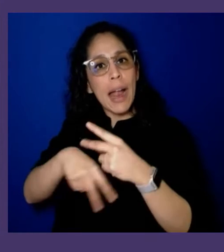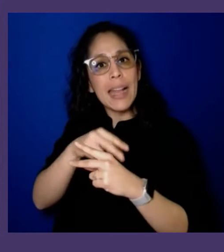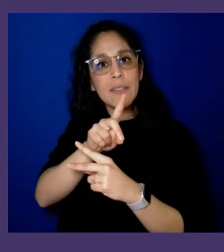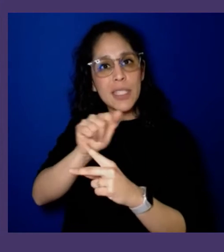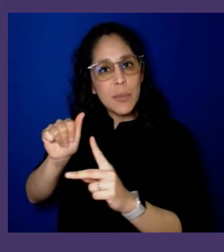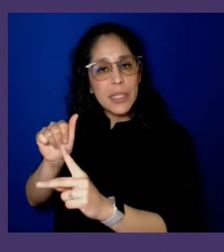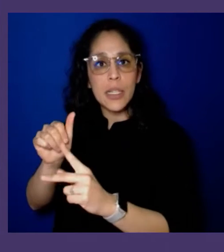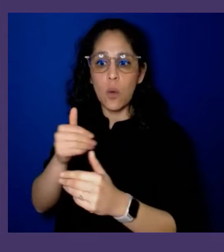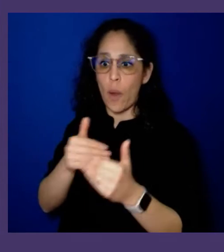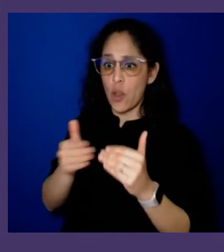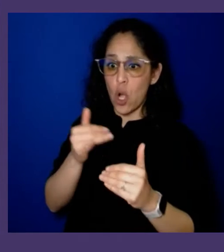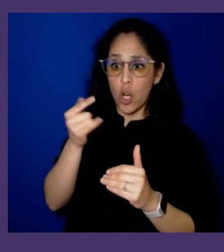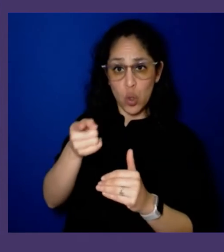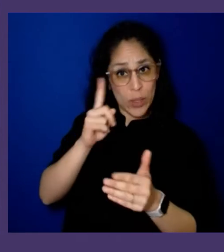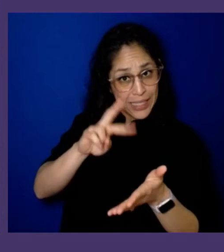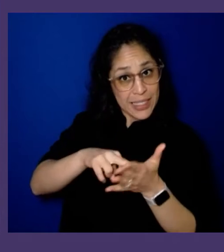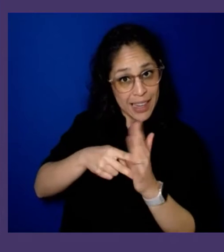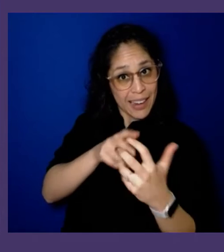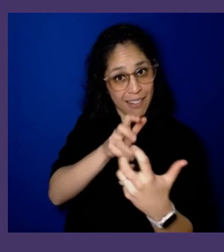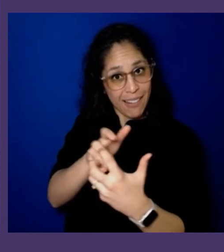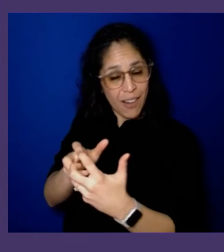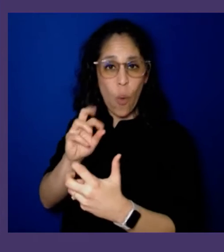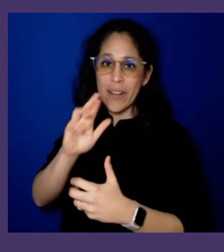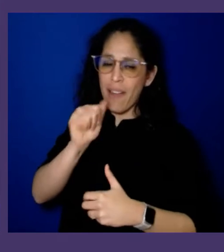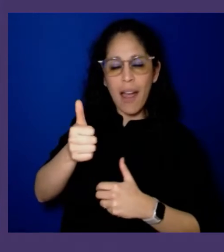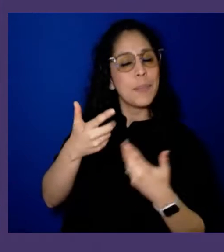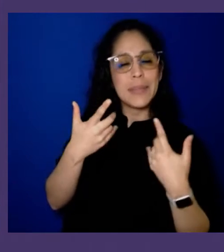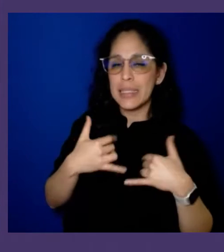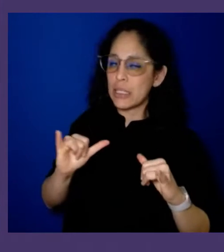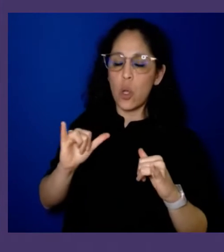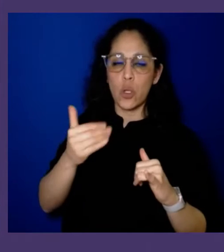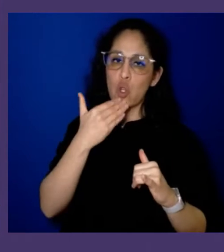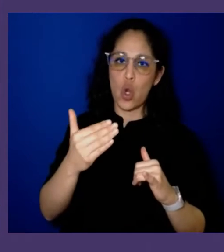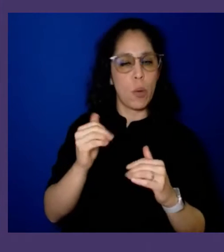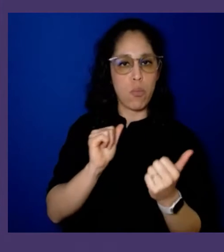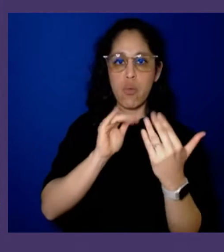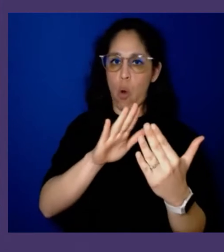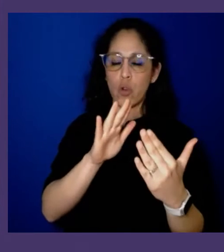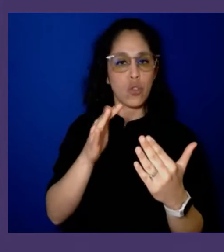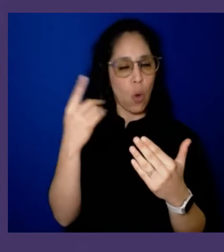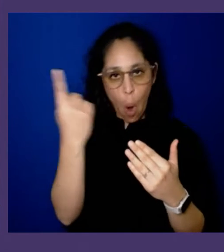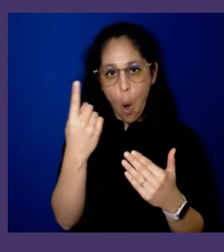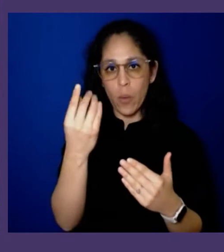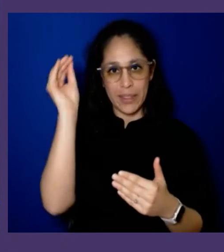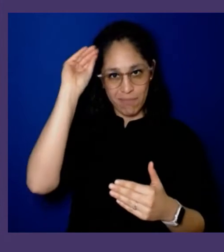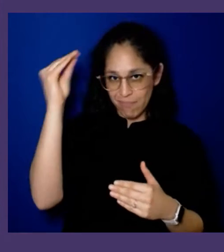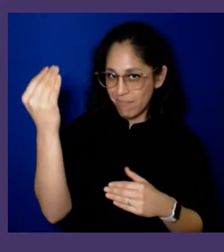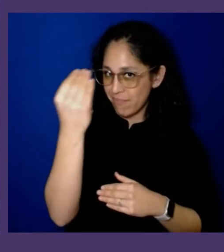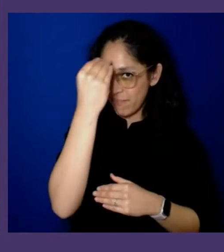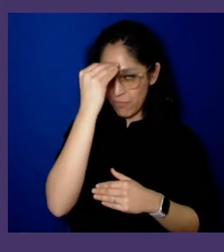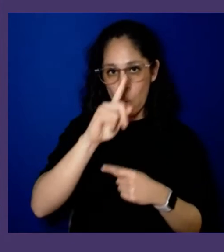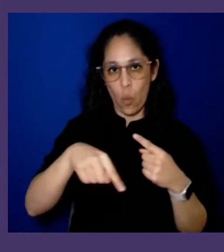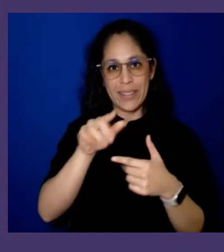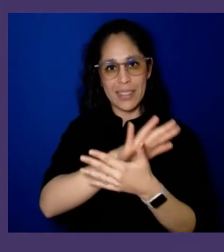It's always a great practice to keep these things in mind. Daryk Kohler: Thank you, Tolu. There's a lot of great points you brought up there because